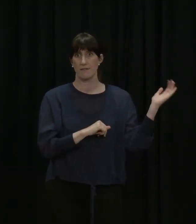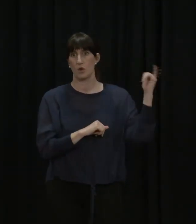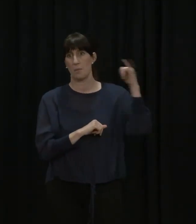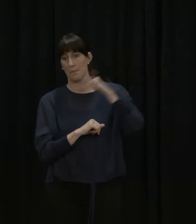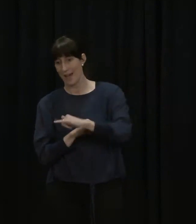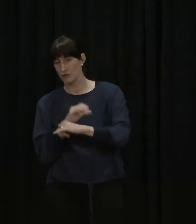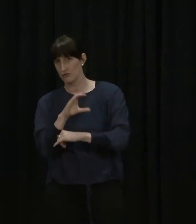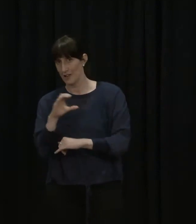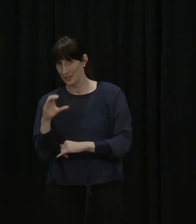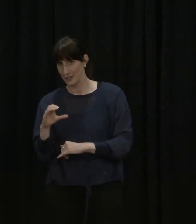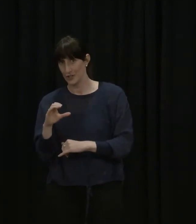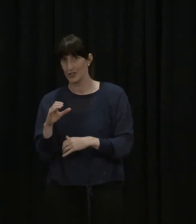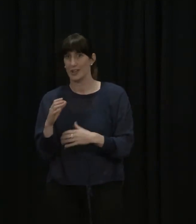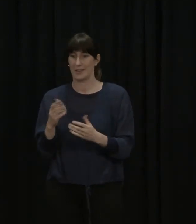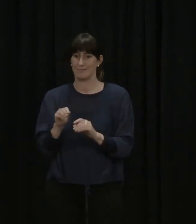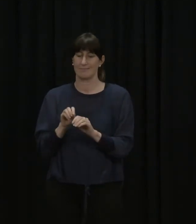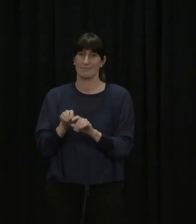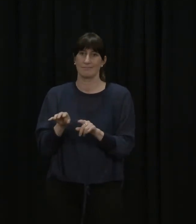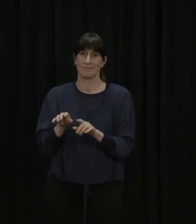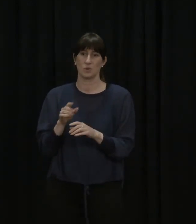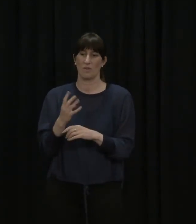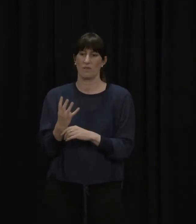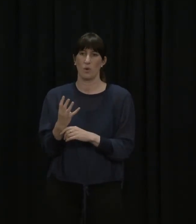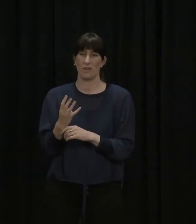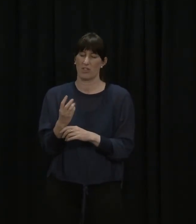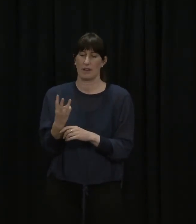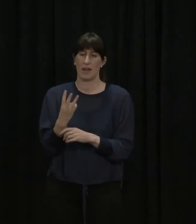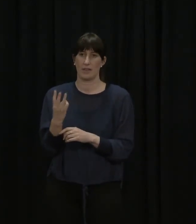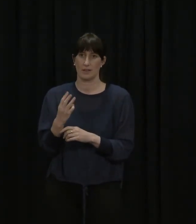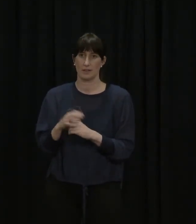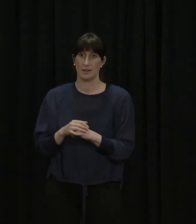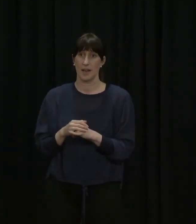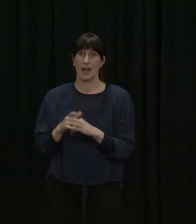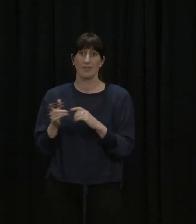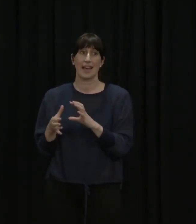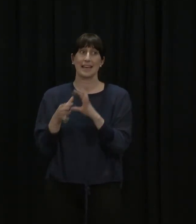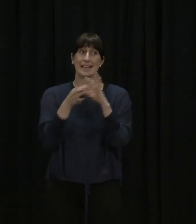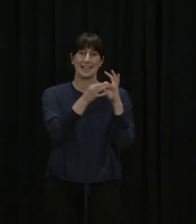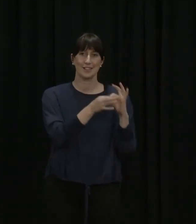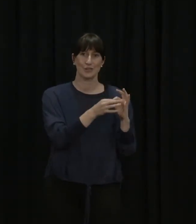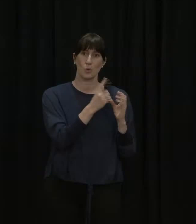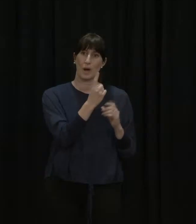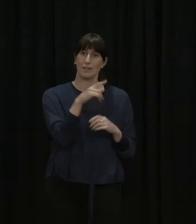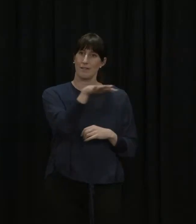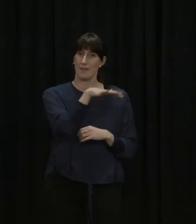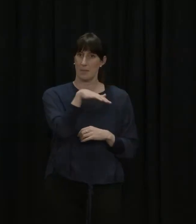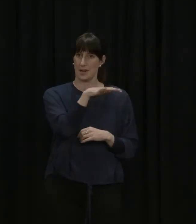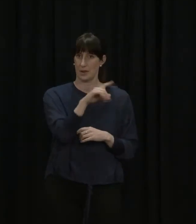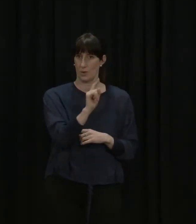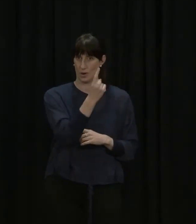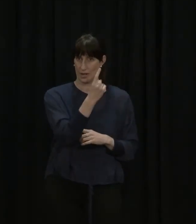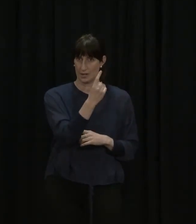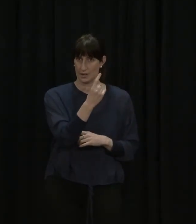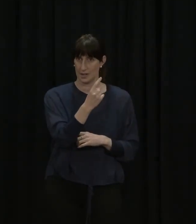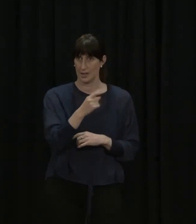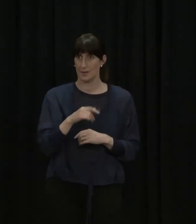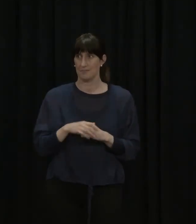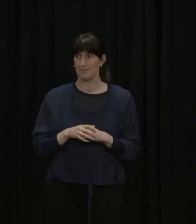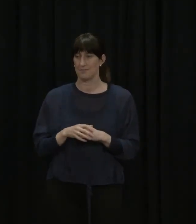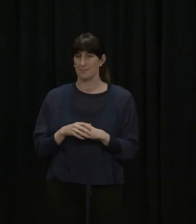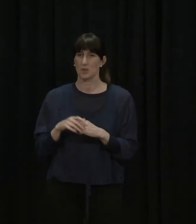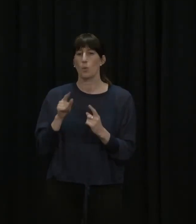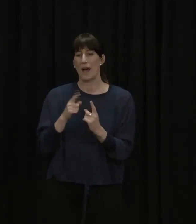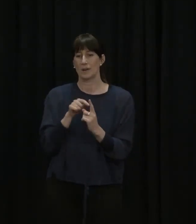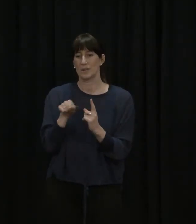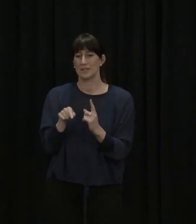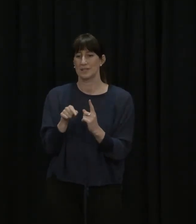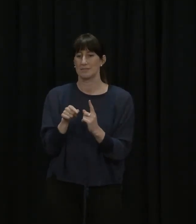travelled to Auckland and then